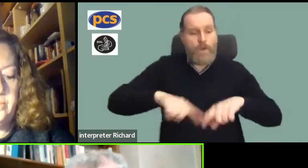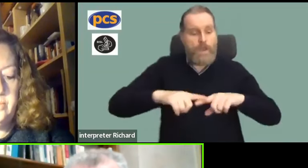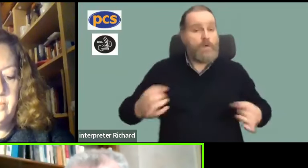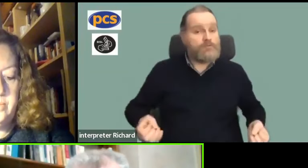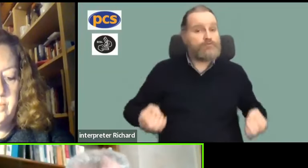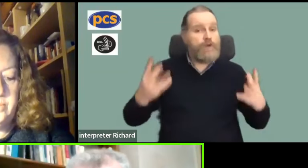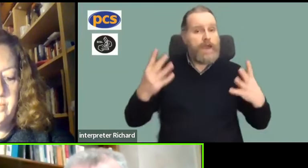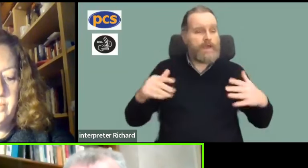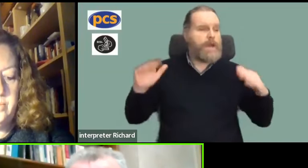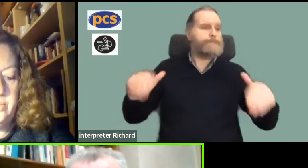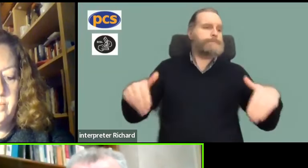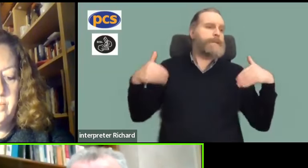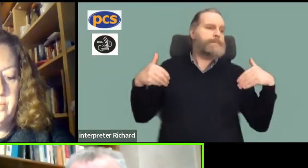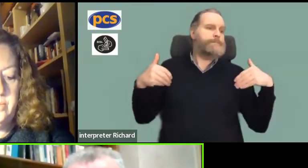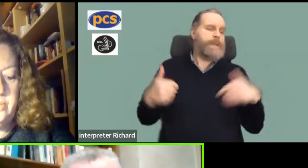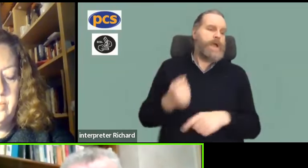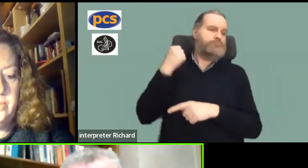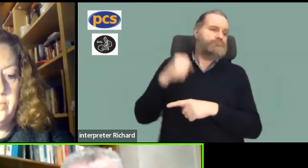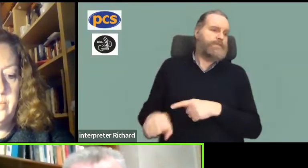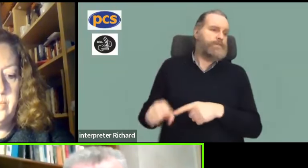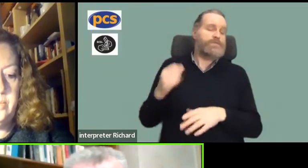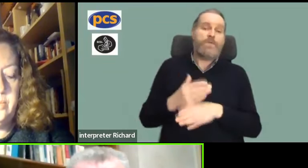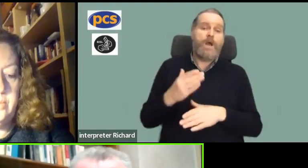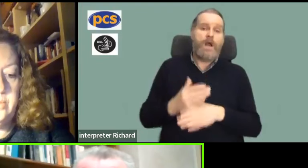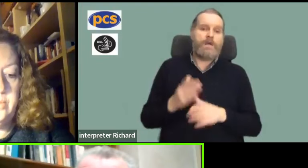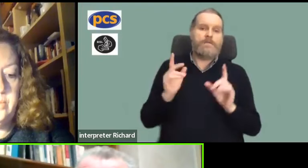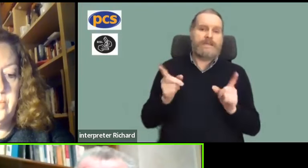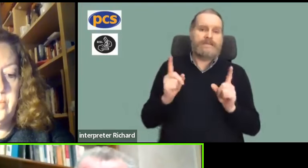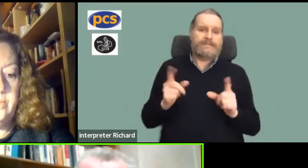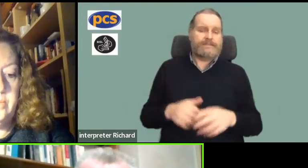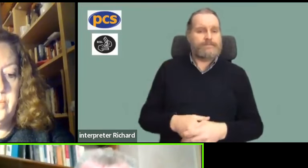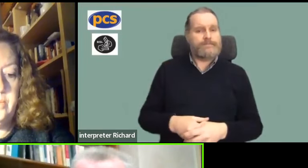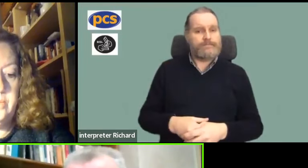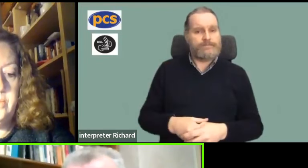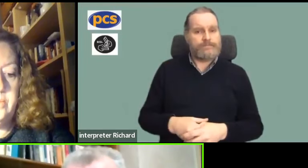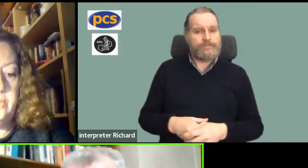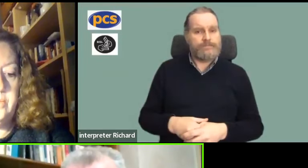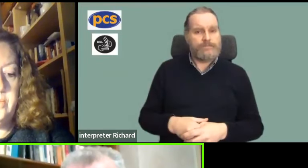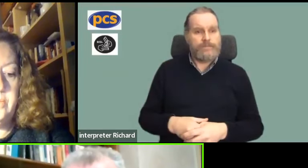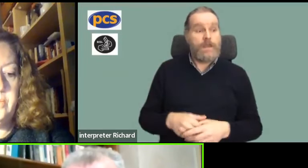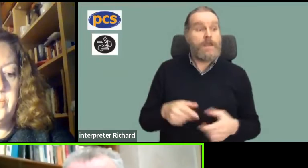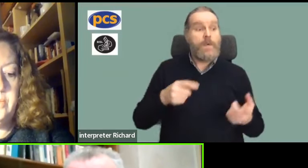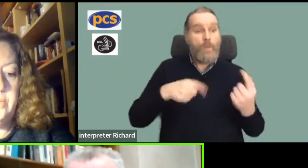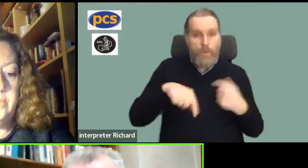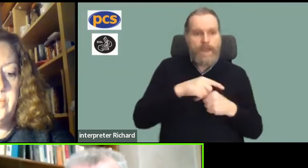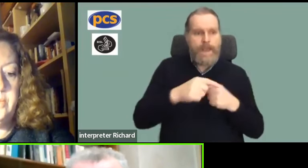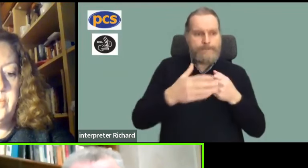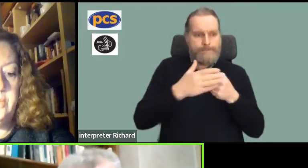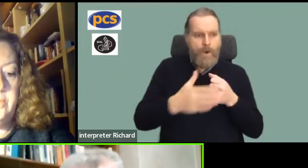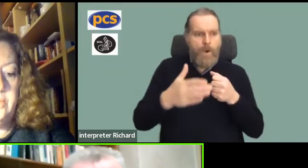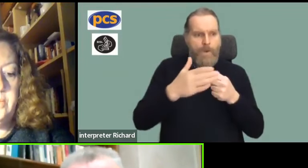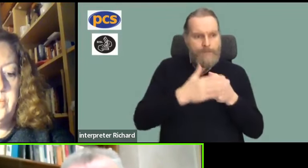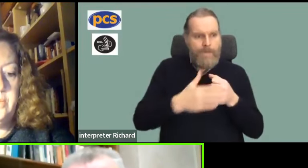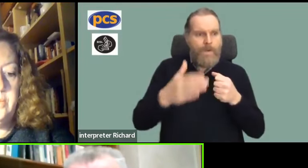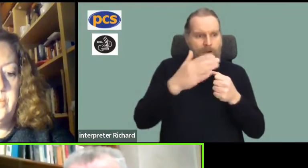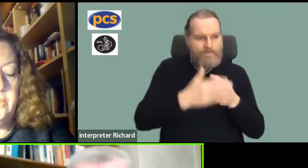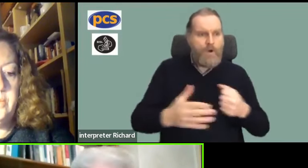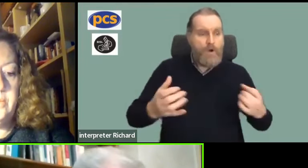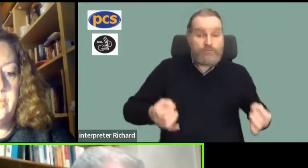, will be seeing their , will be seeing their own valuable workforce. Show them value anymore value and importance by withdrawing their labor the more people will go on strike